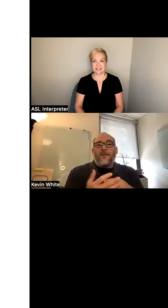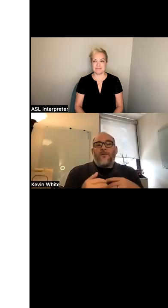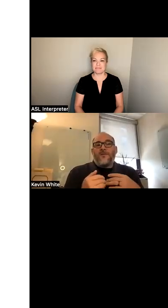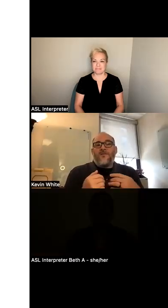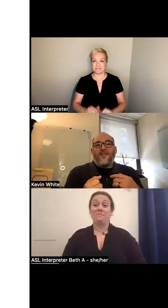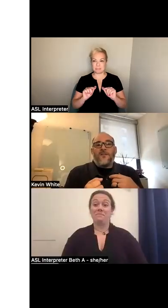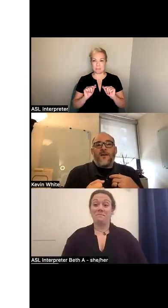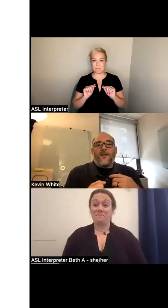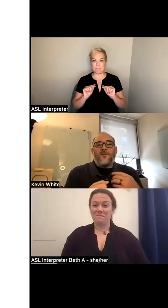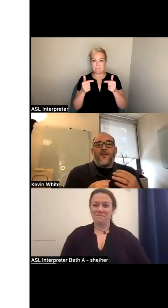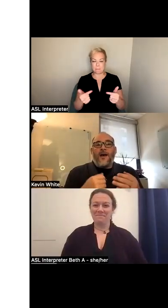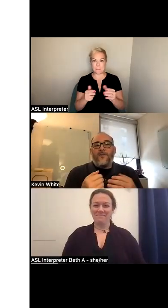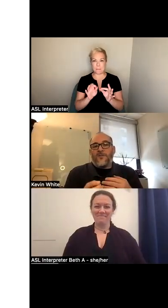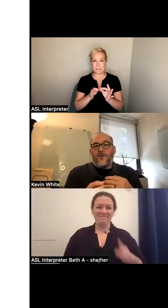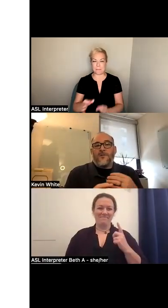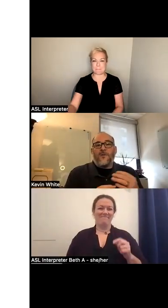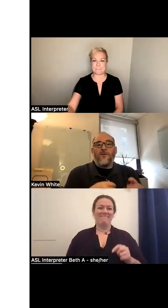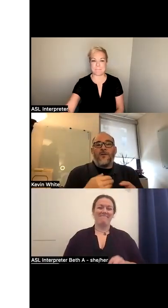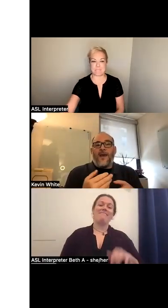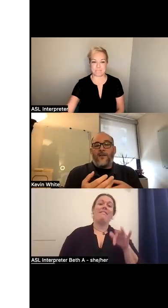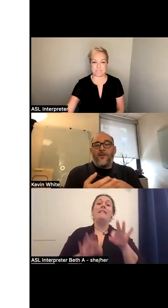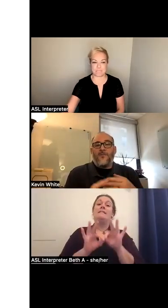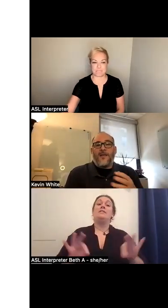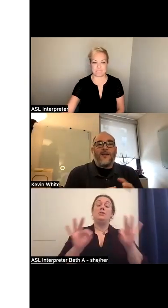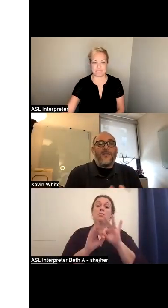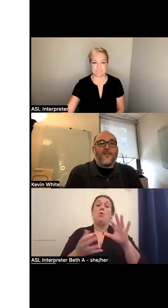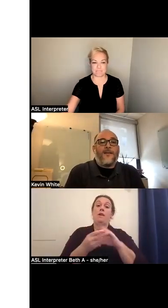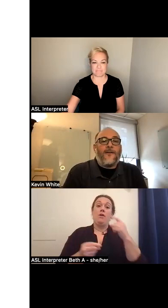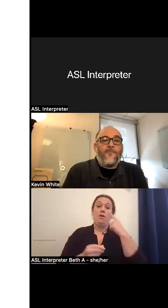are the areas of indigenous knowledge and how the stories were gathered and began to be studied.